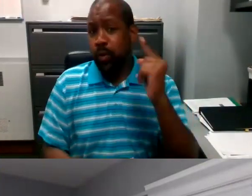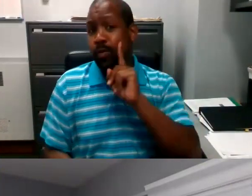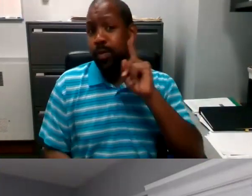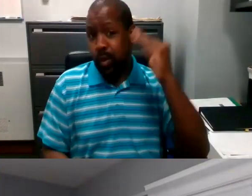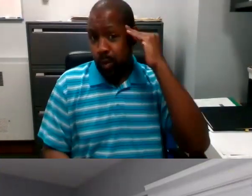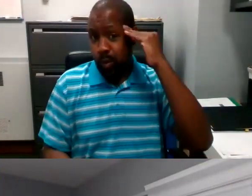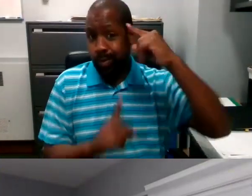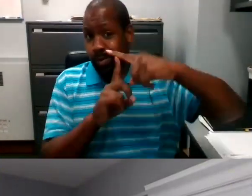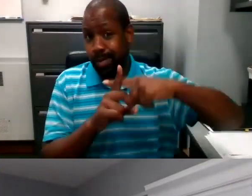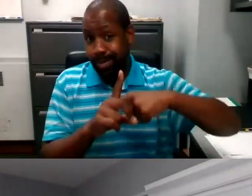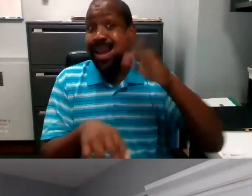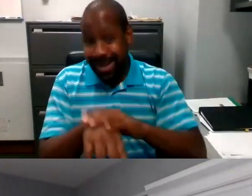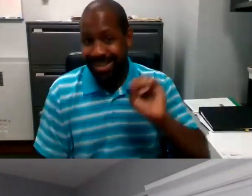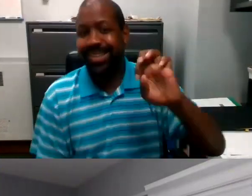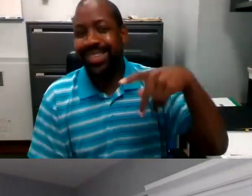AND EVERYONE WHO SPEAKS WILL BE INTERPRETED AND FOLK WHO IS ARE INTERESTED AND LISTENING CAN THEN SEND IN THEIR RESUMES.